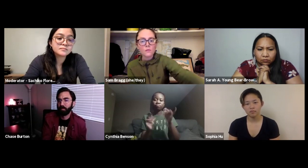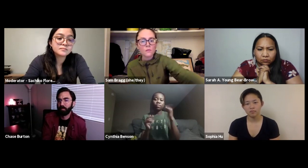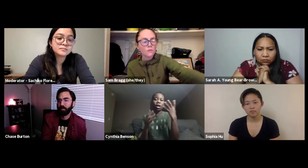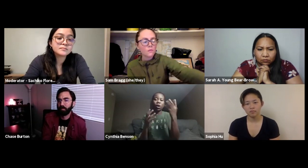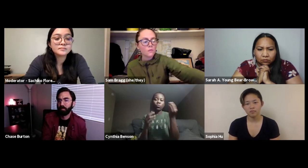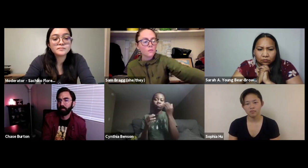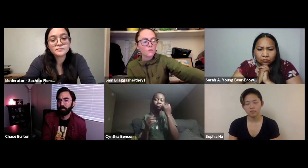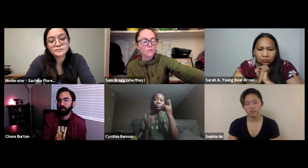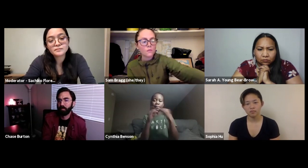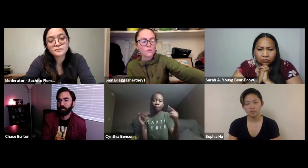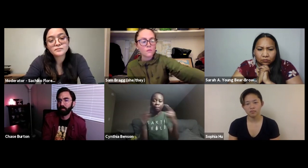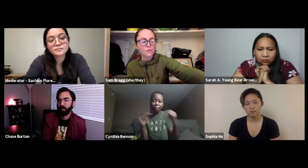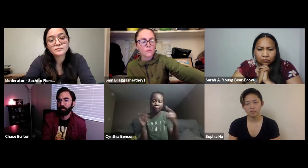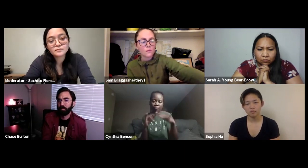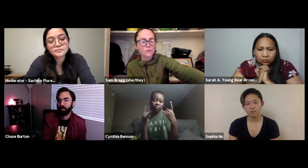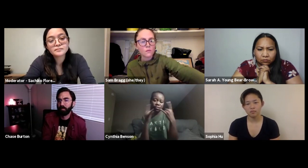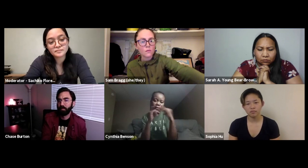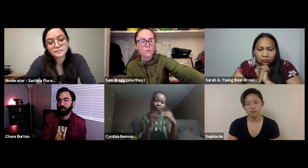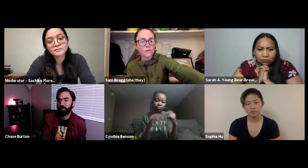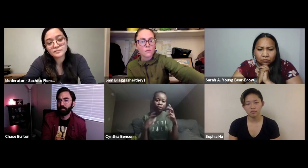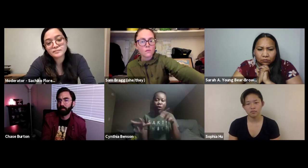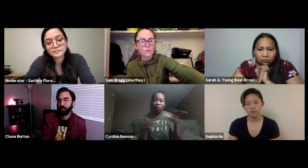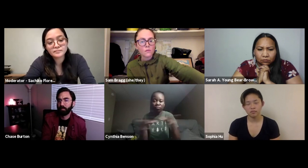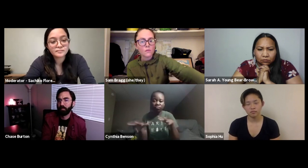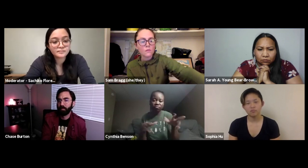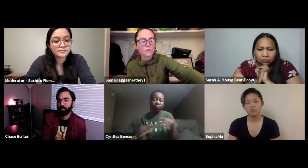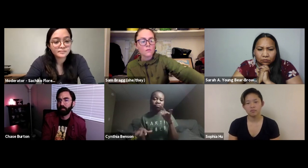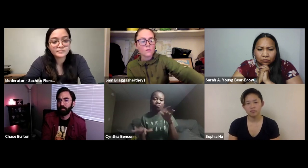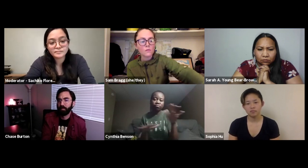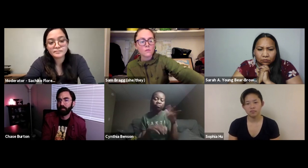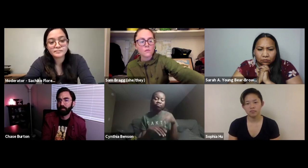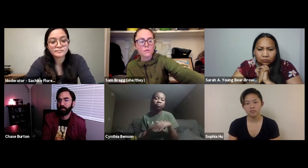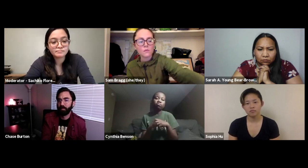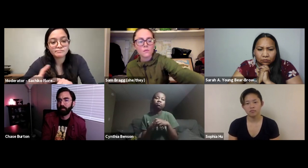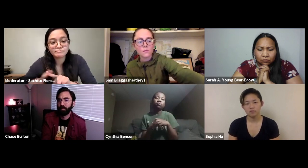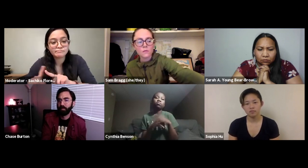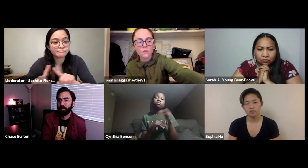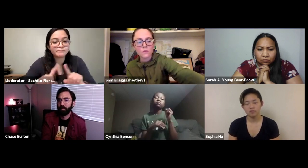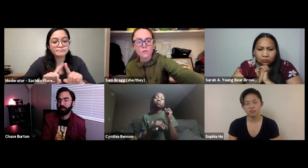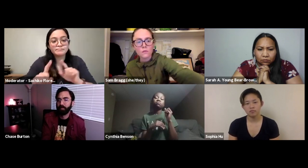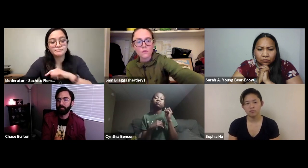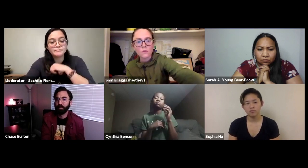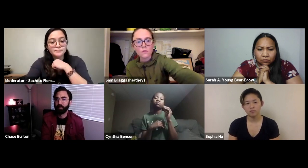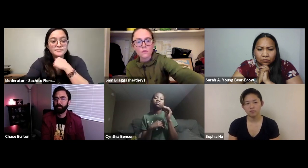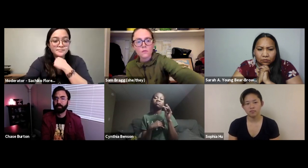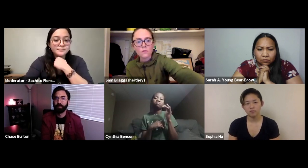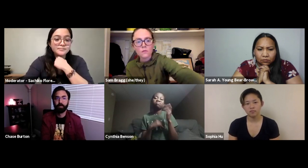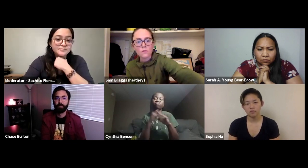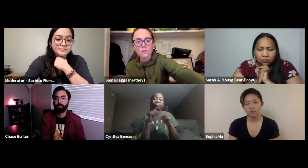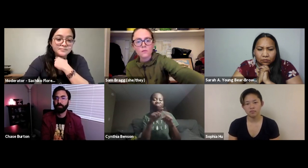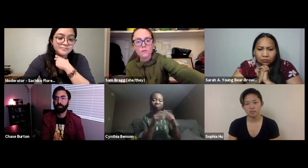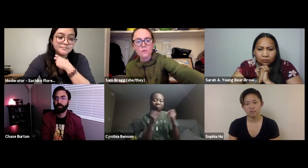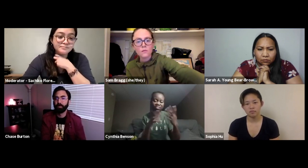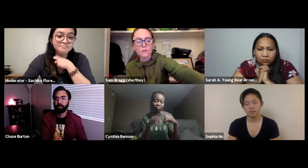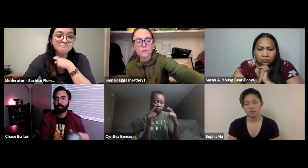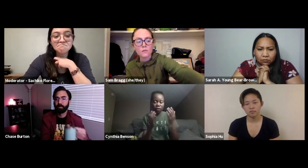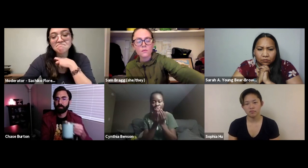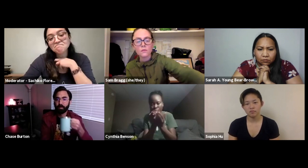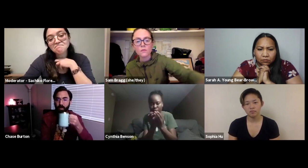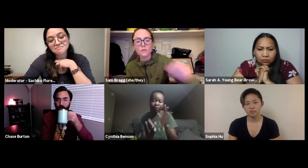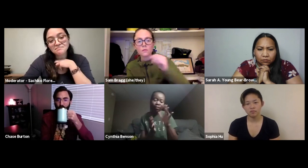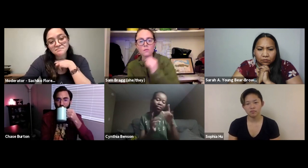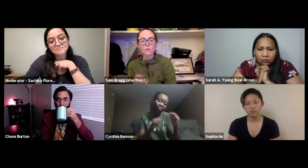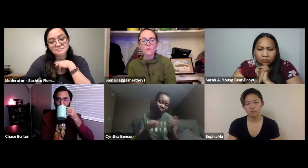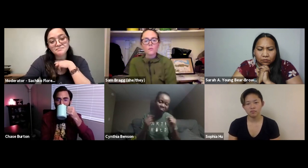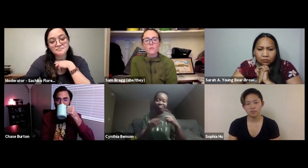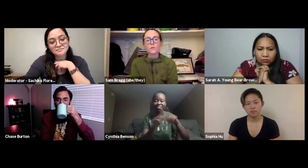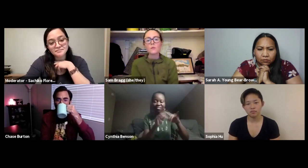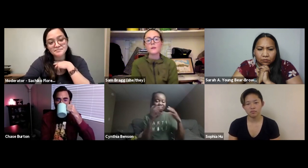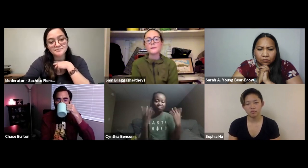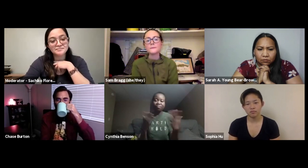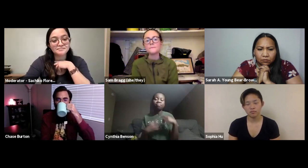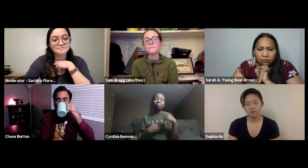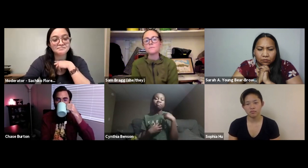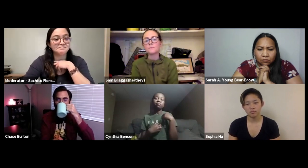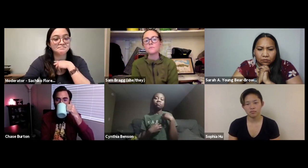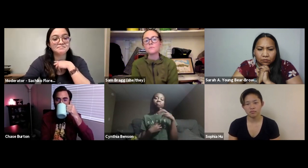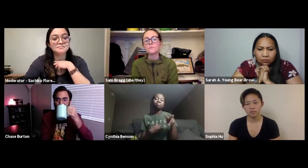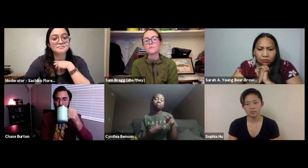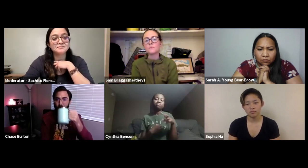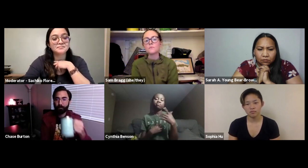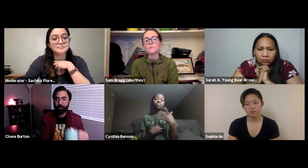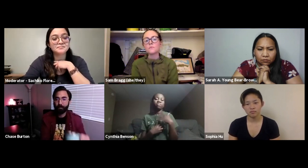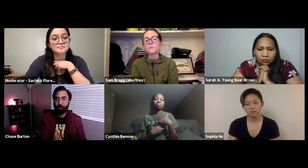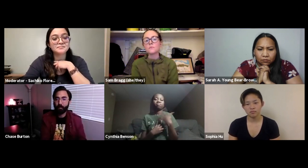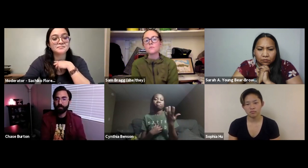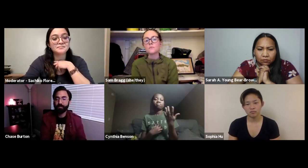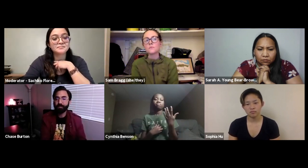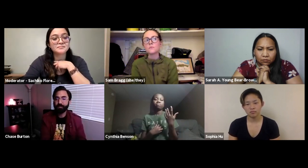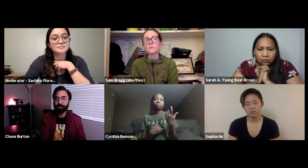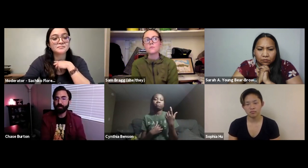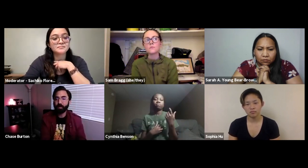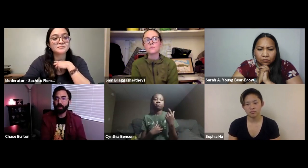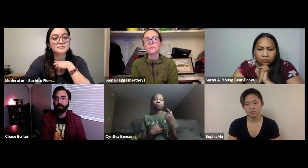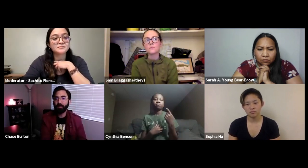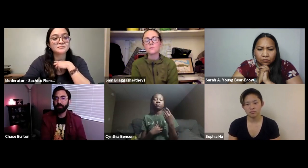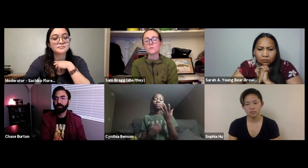about following different principles related to camping or hiking or other recreational